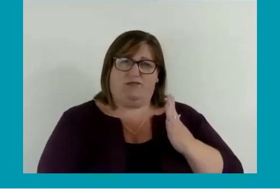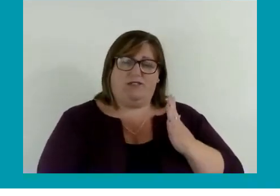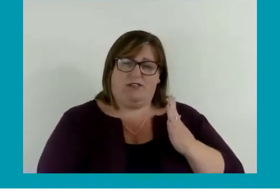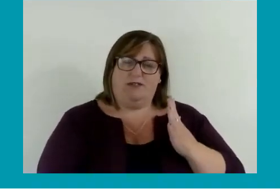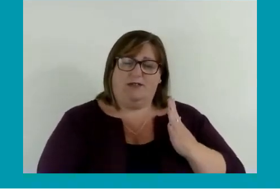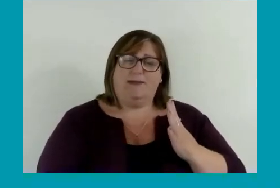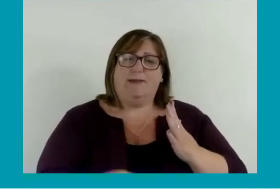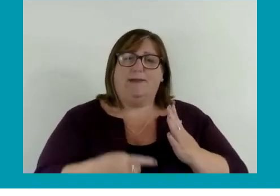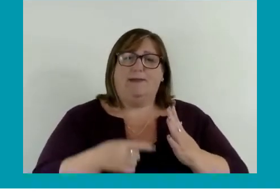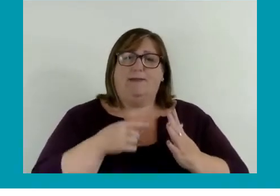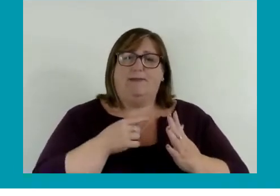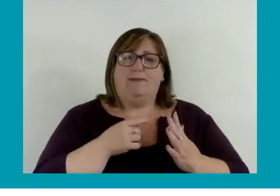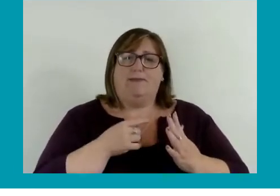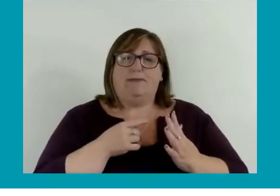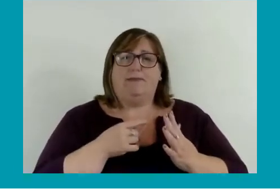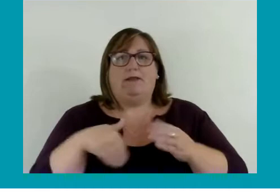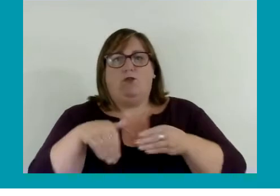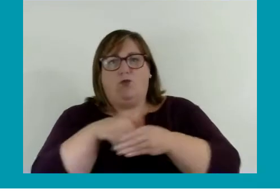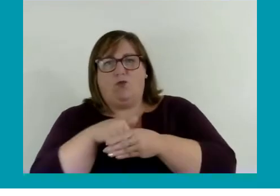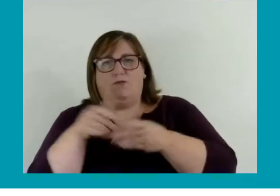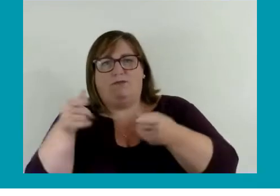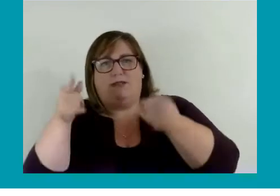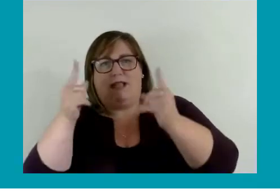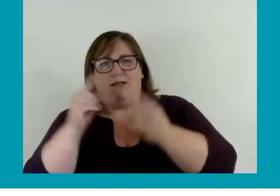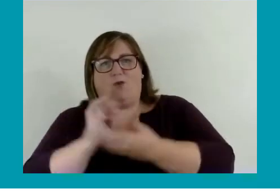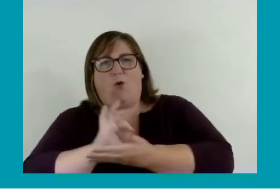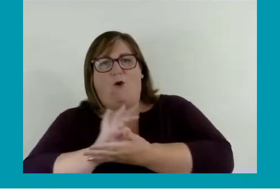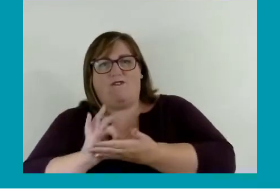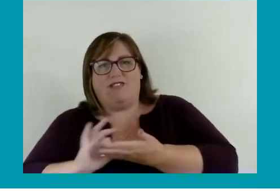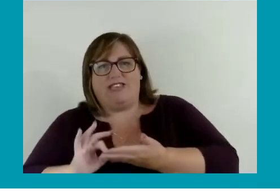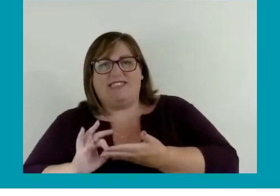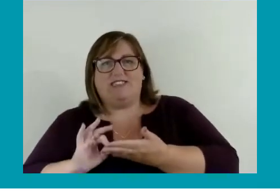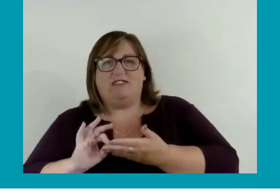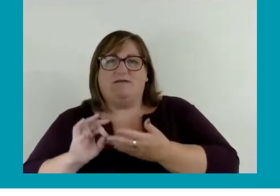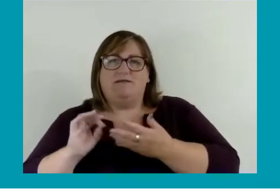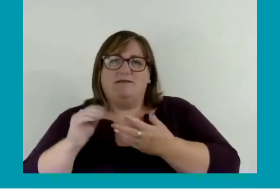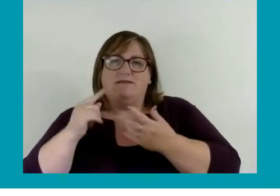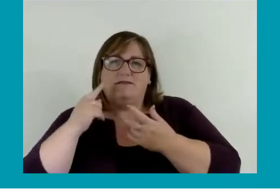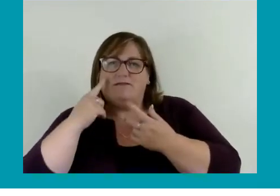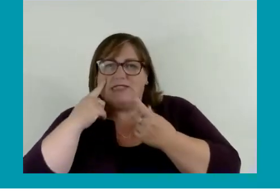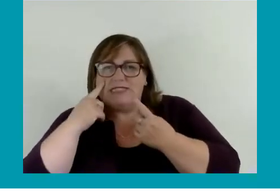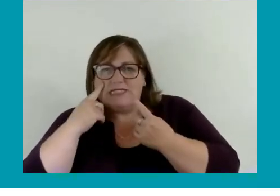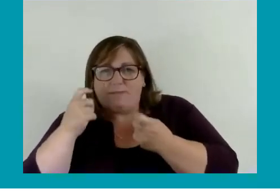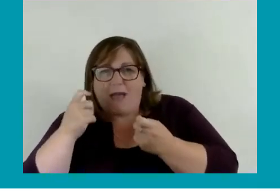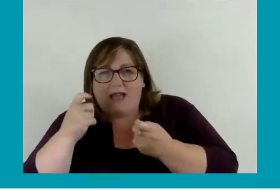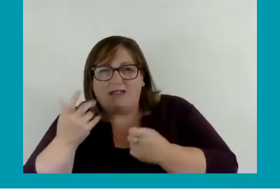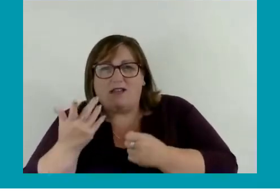obviously we've got the head office roles you'd expect to um support our shops in trading so